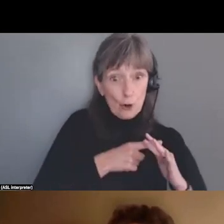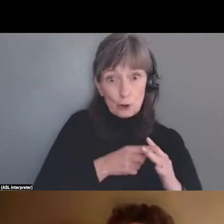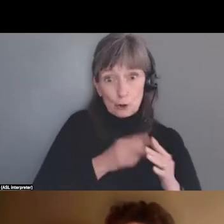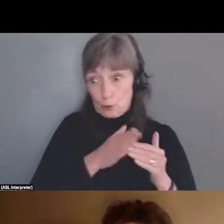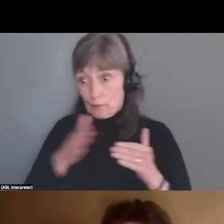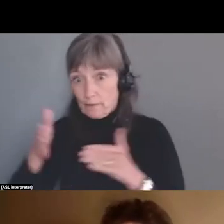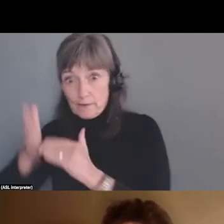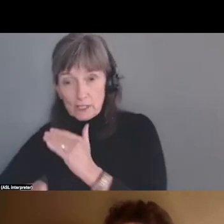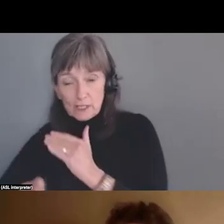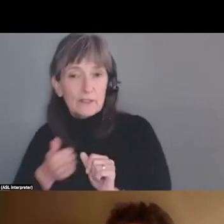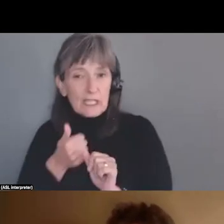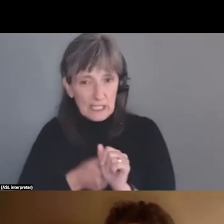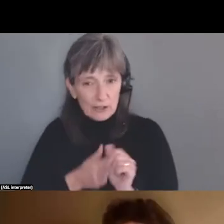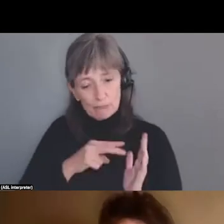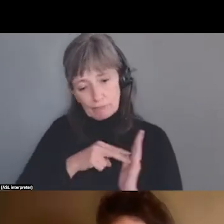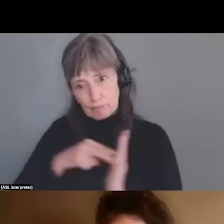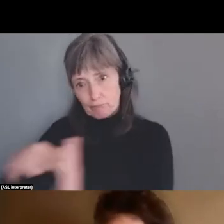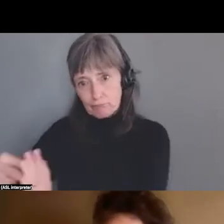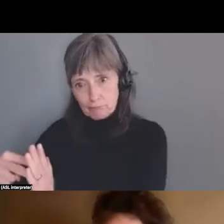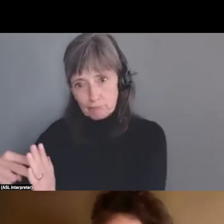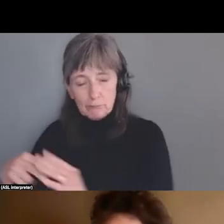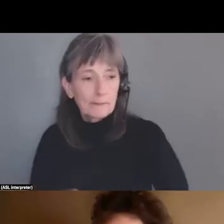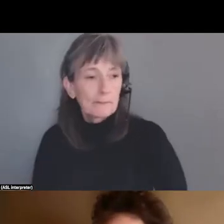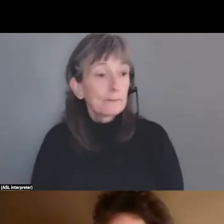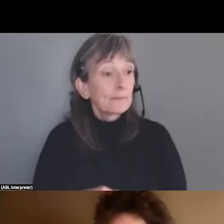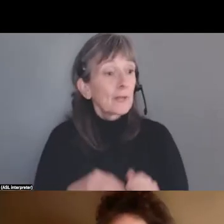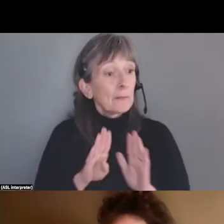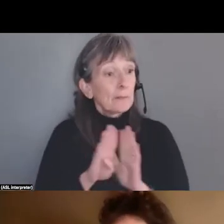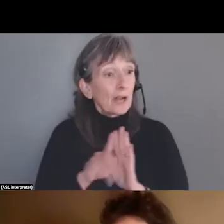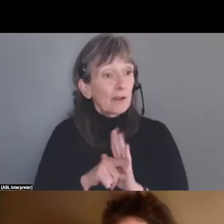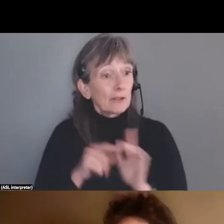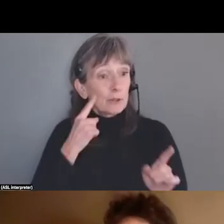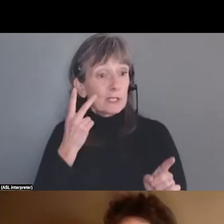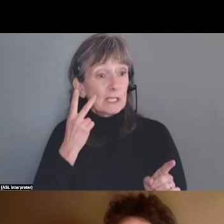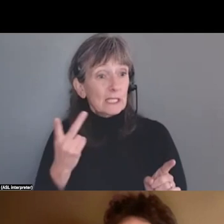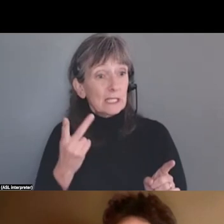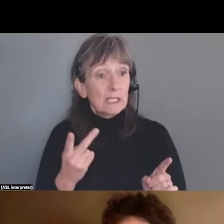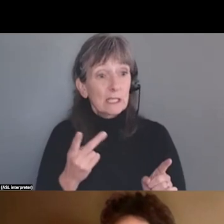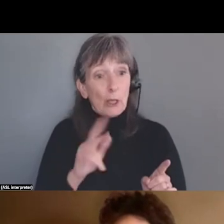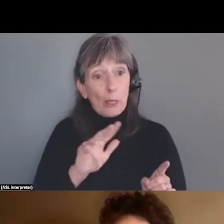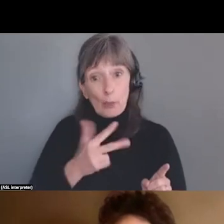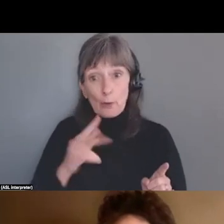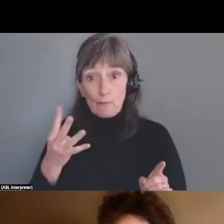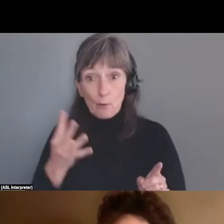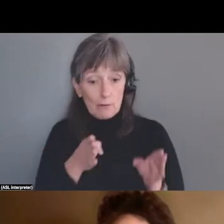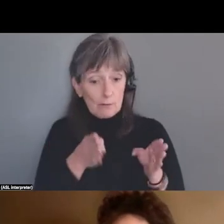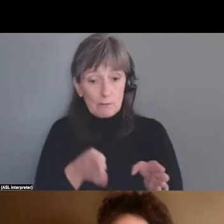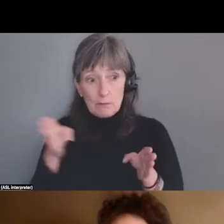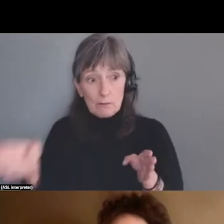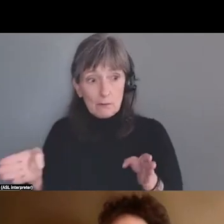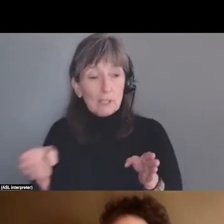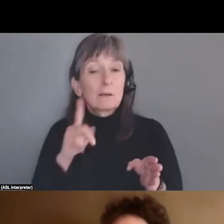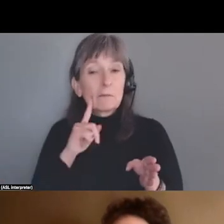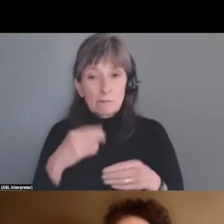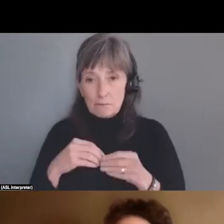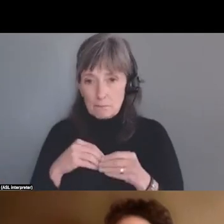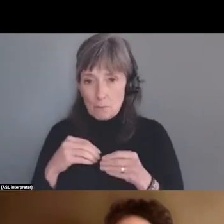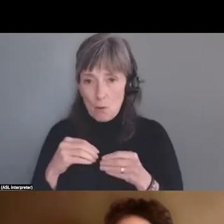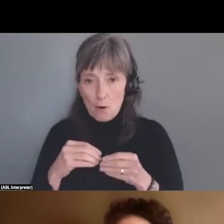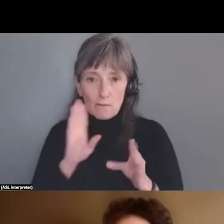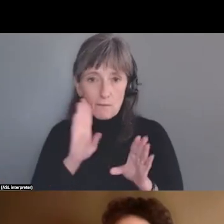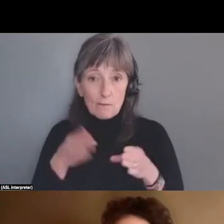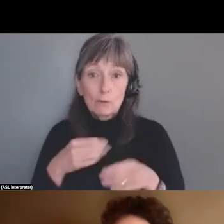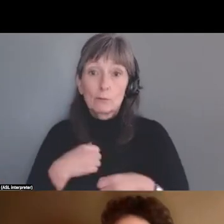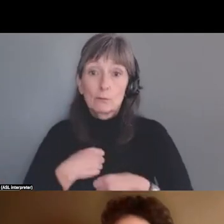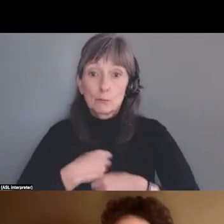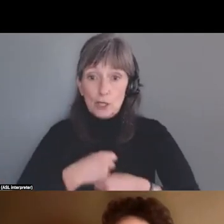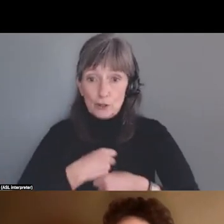In the background, under Step 3 and 4 here, we highlight the production. So, we have our team of